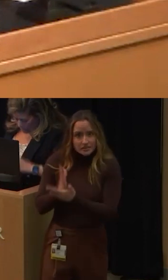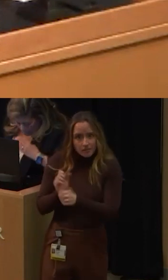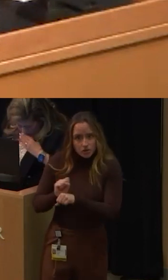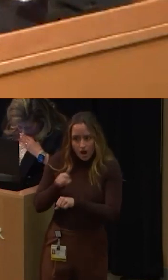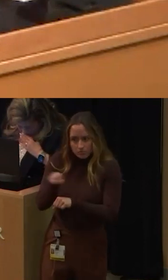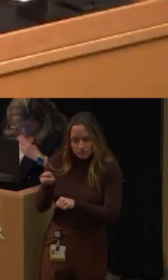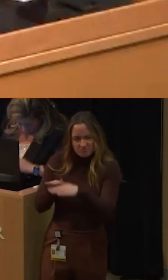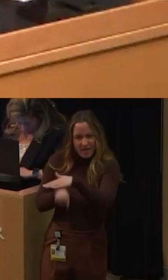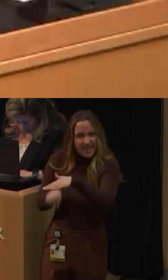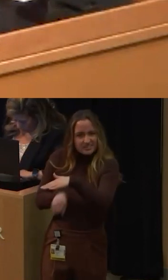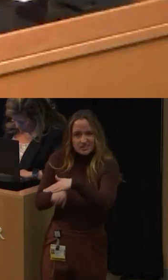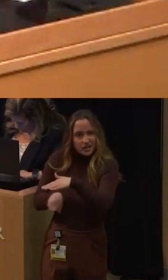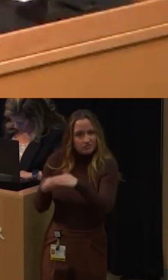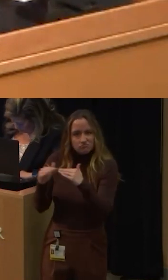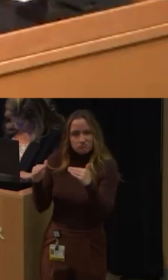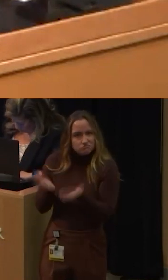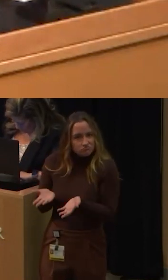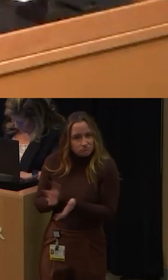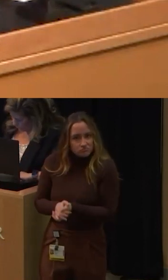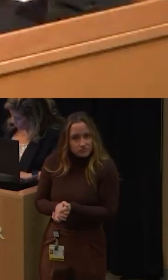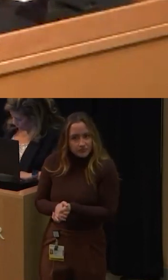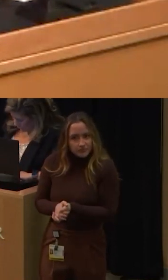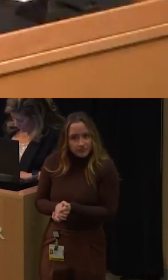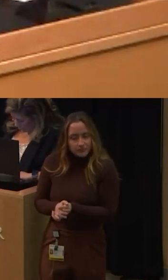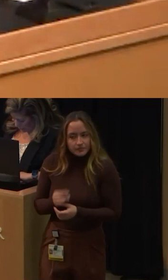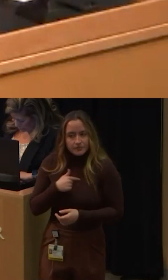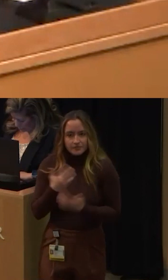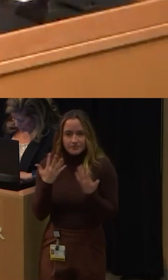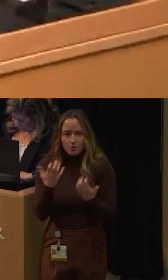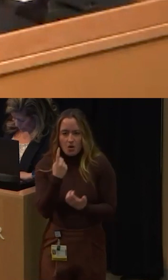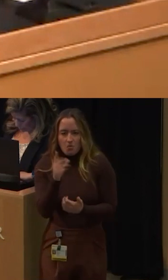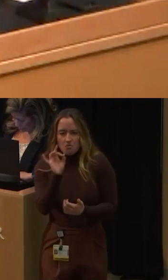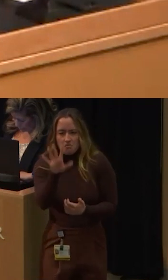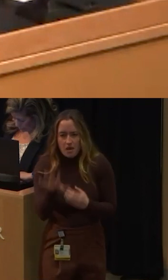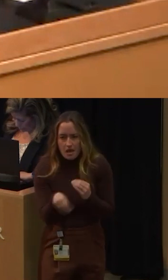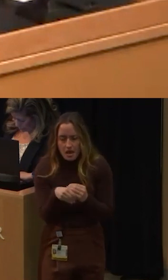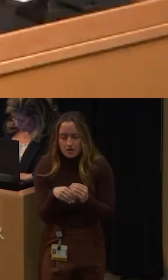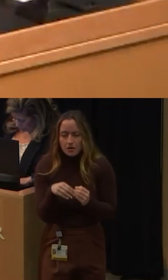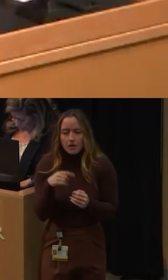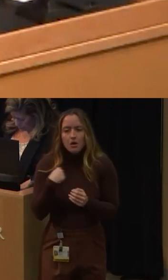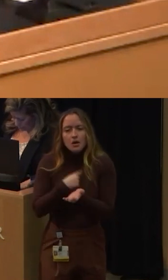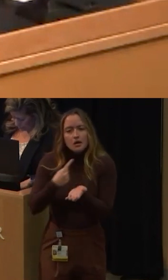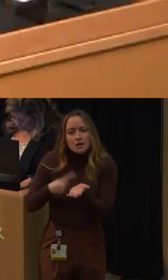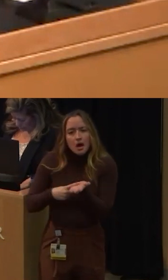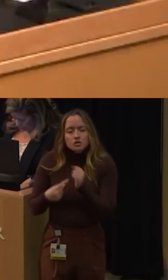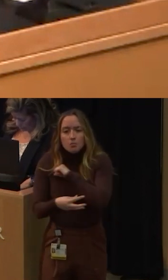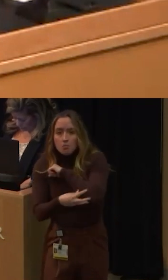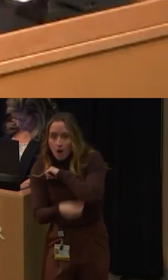and the other thing I just wanna leave you with in this part is, you know, we talk about poverty, and we talk about families,